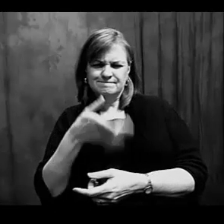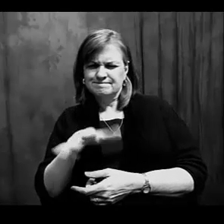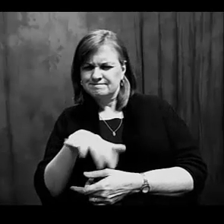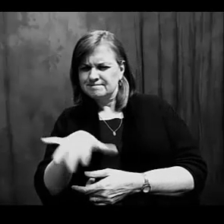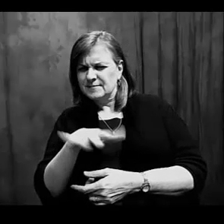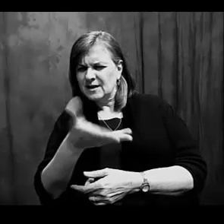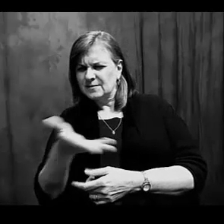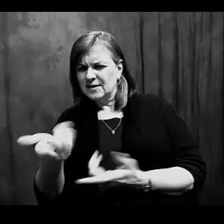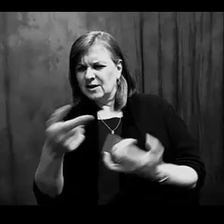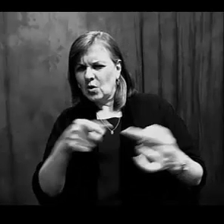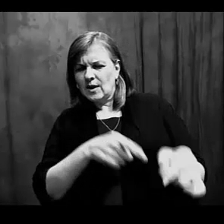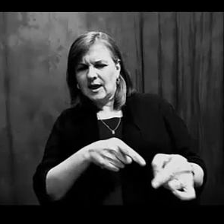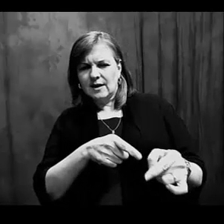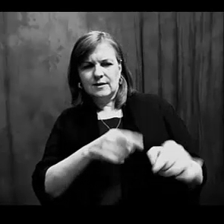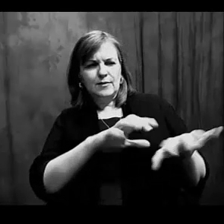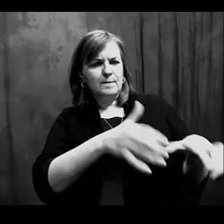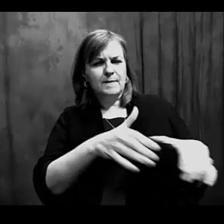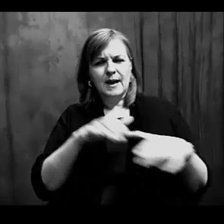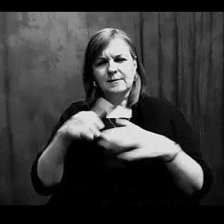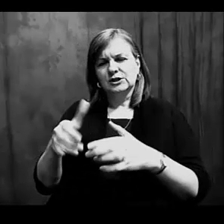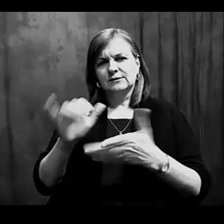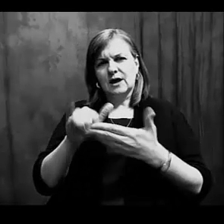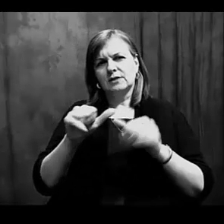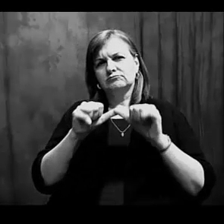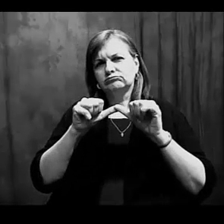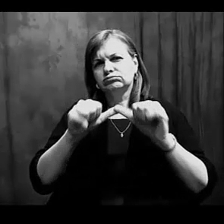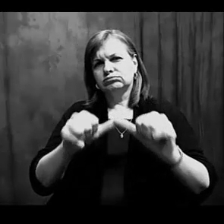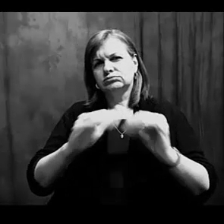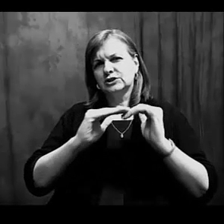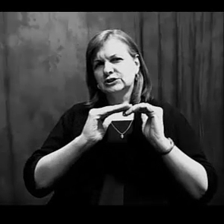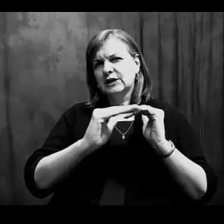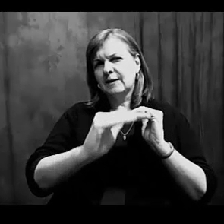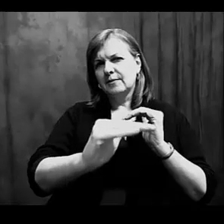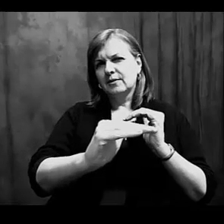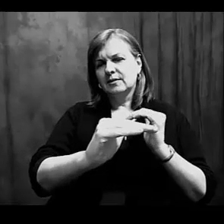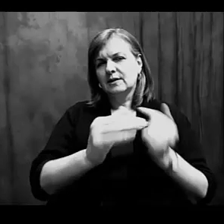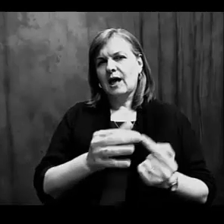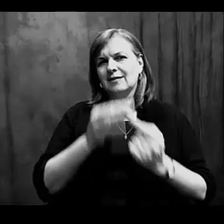there must be something going on here that these populations will be stable